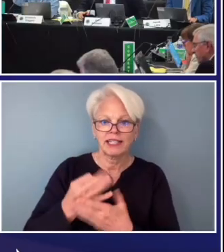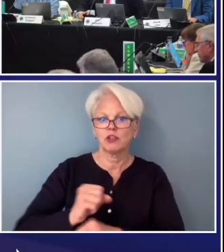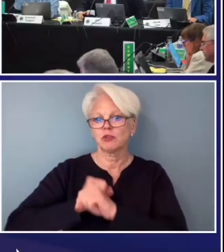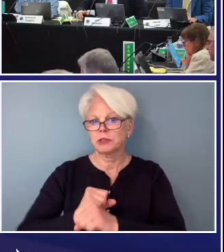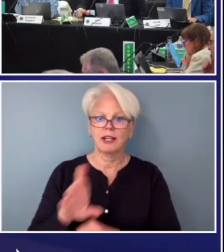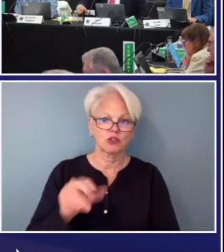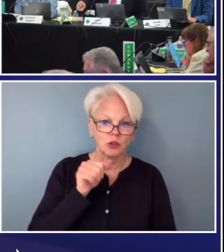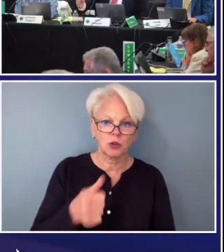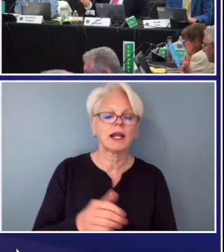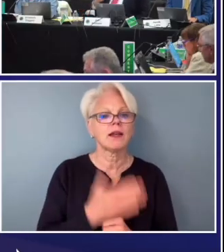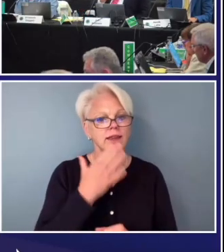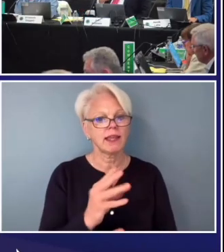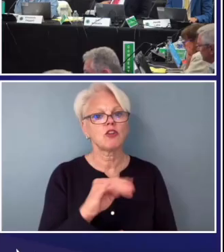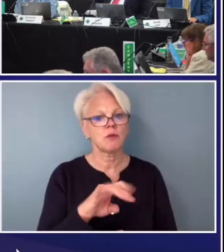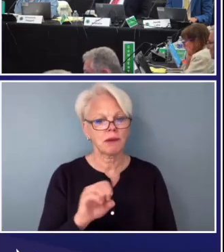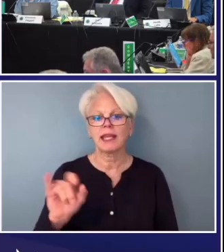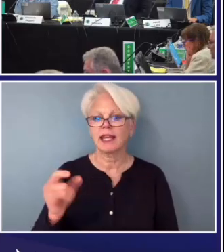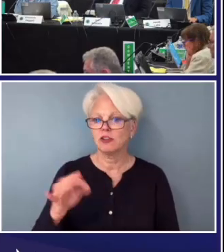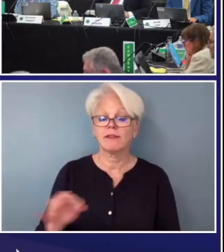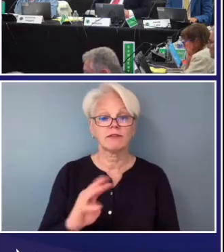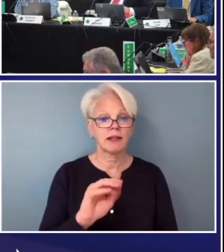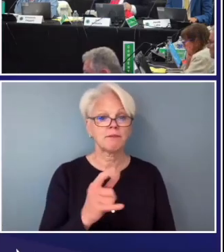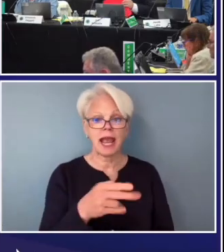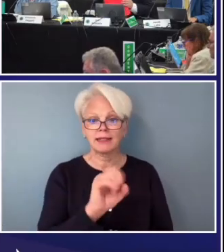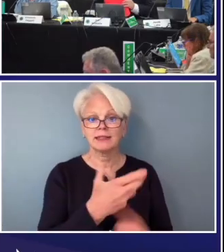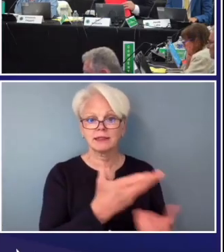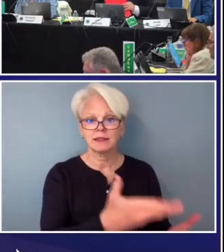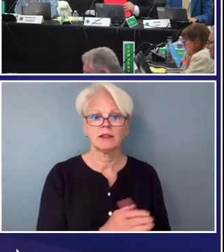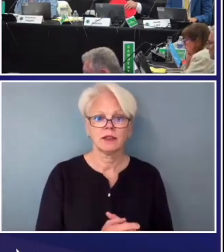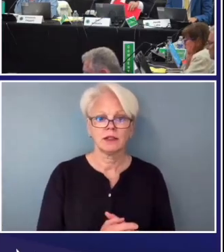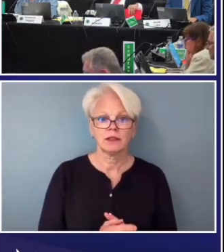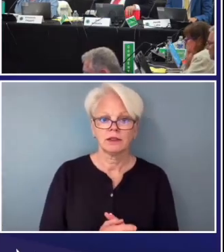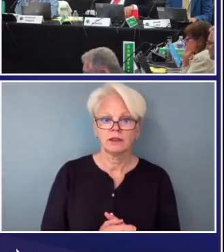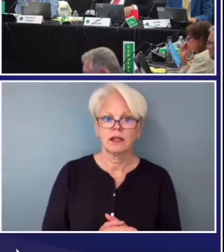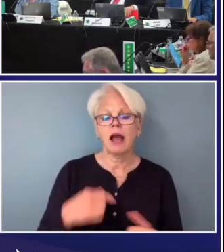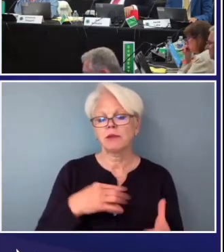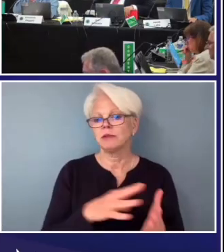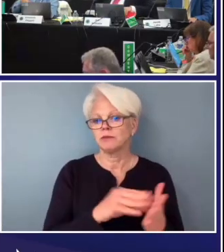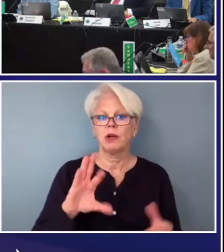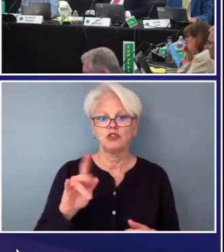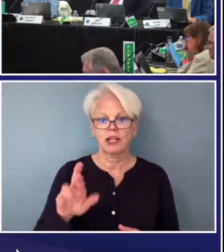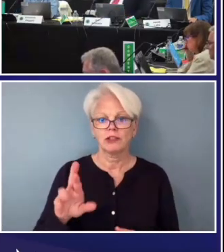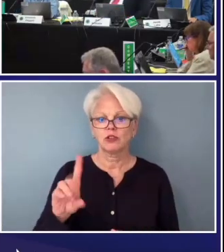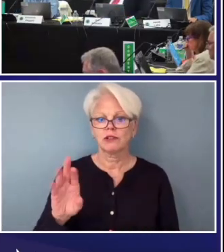Thank you, Mike. Thank you, Jeff. Magnus, you have the floor. Yeah, I'm essentially going to echo what Chancellor Duffy says. I appreciate the department making this change.